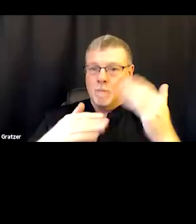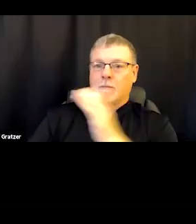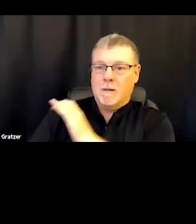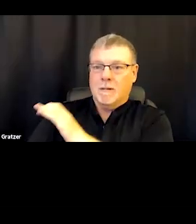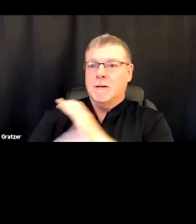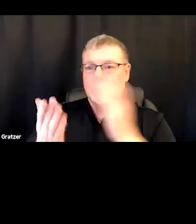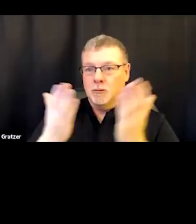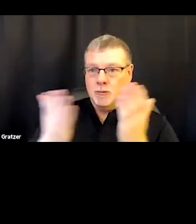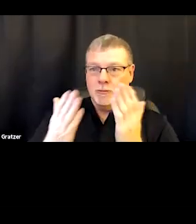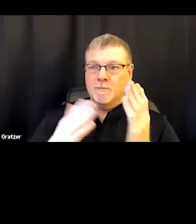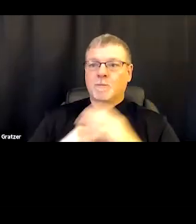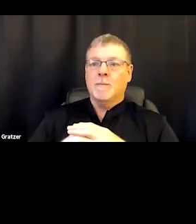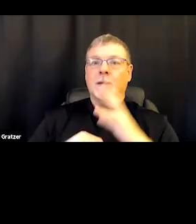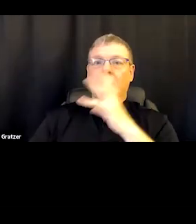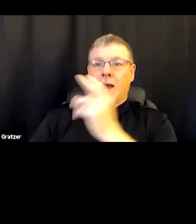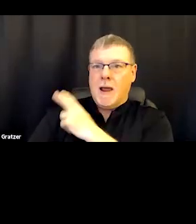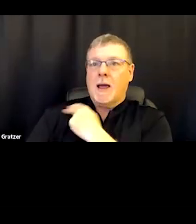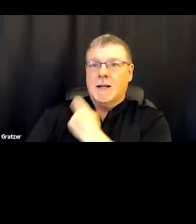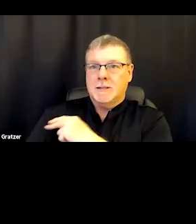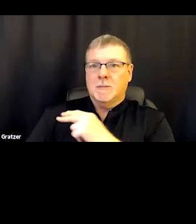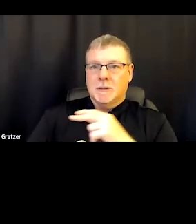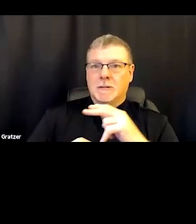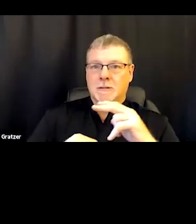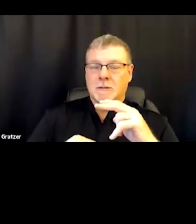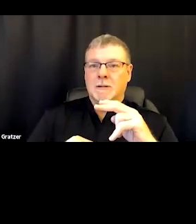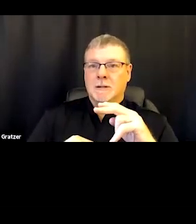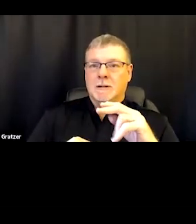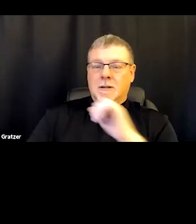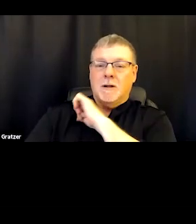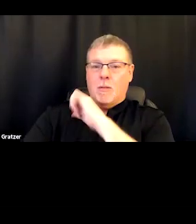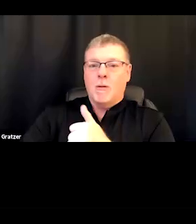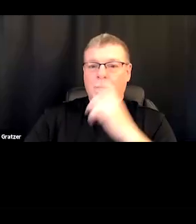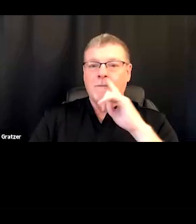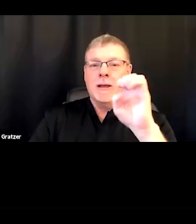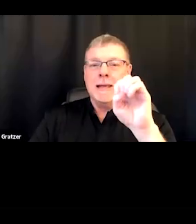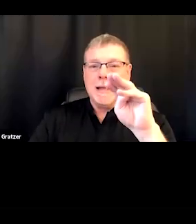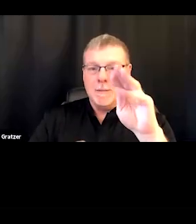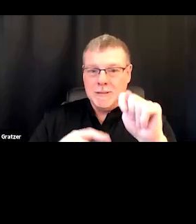and then our hospital health authority for our EMTs and paramedics.